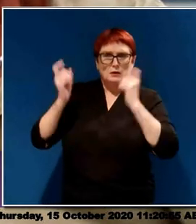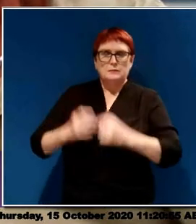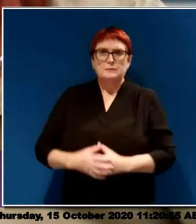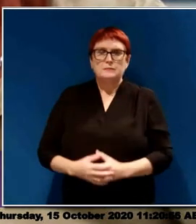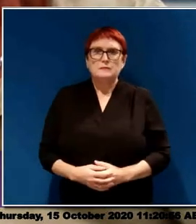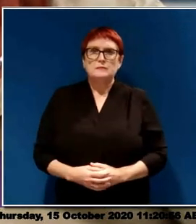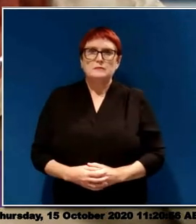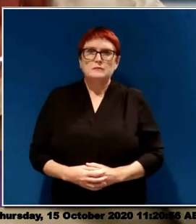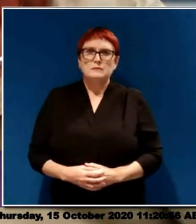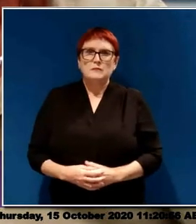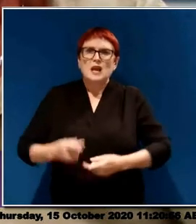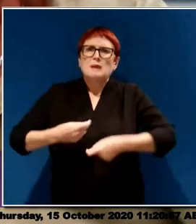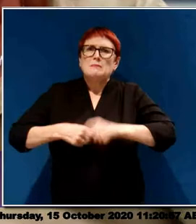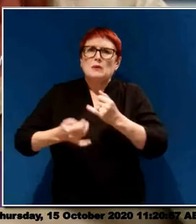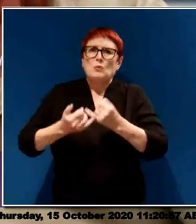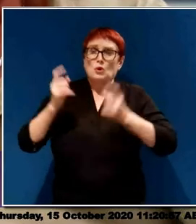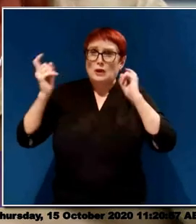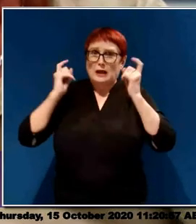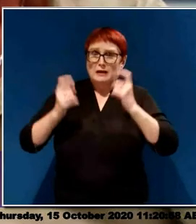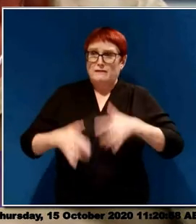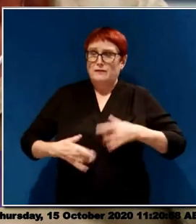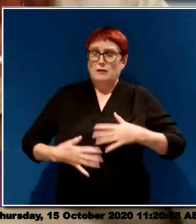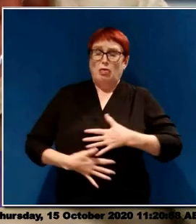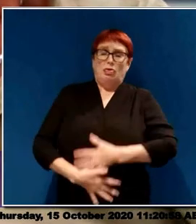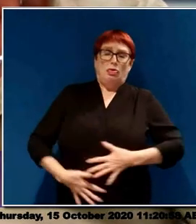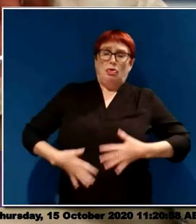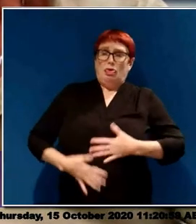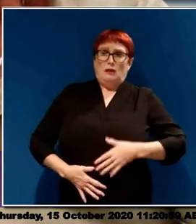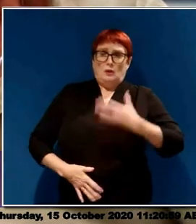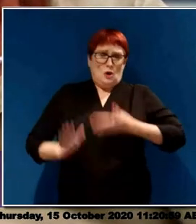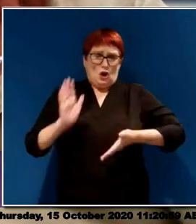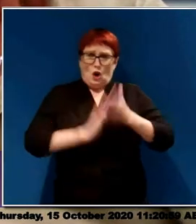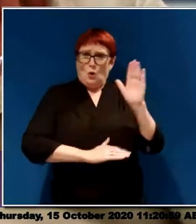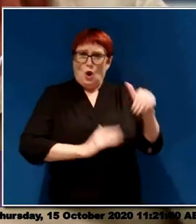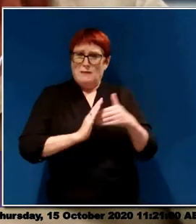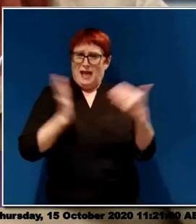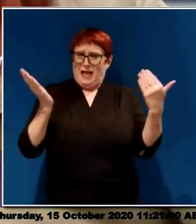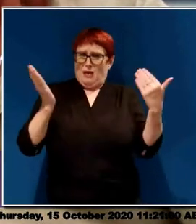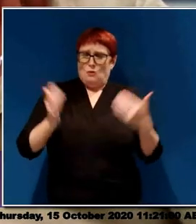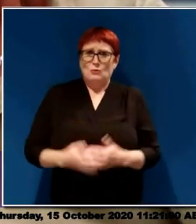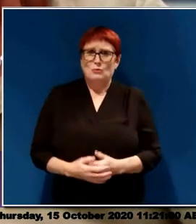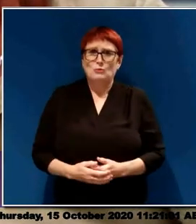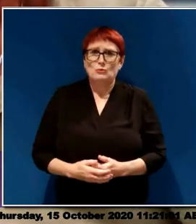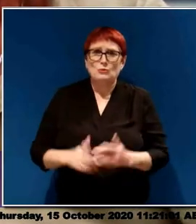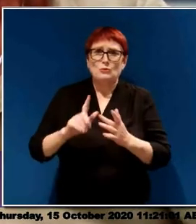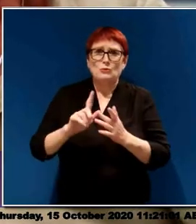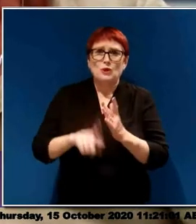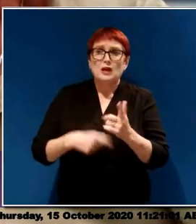and he needs to go home. And he just comes up to us now and says "I've got to go. I've got to go."